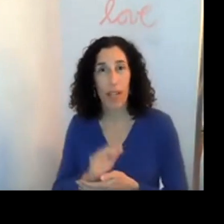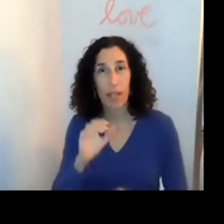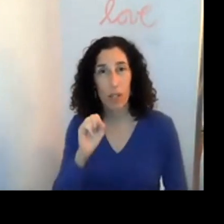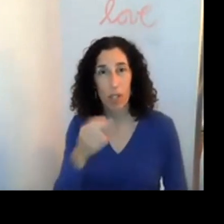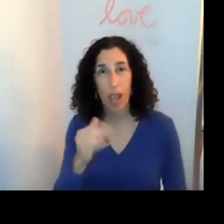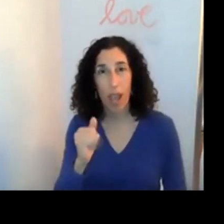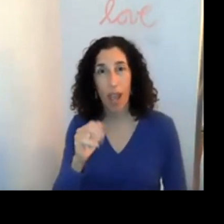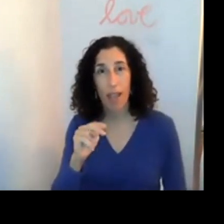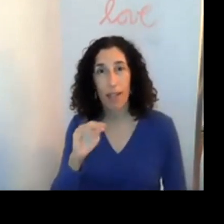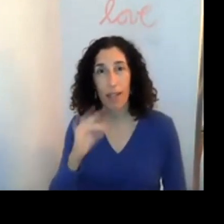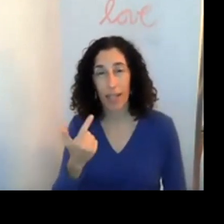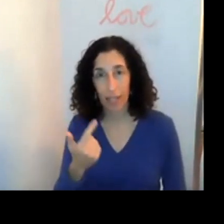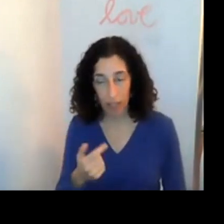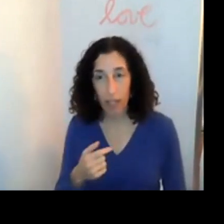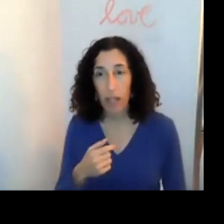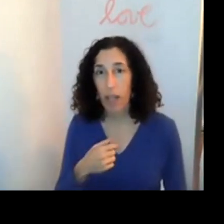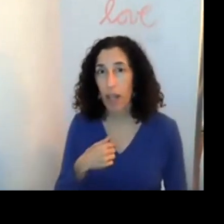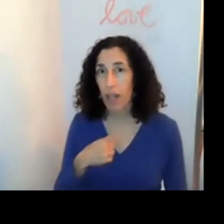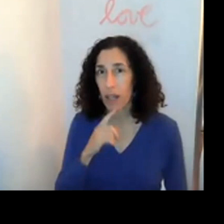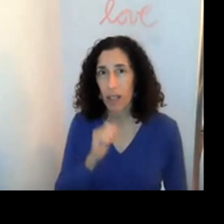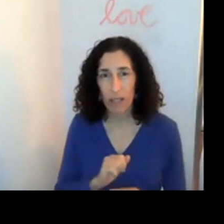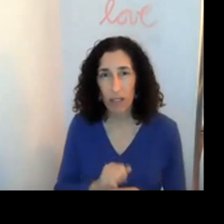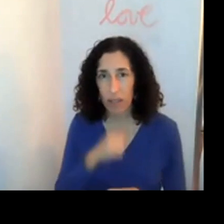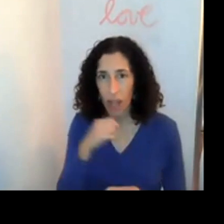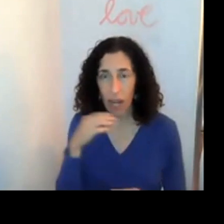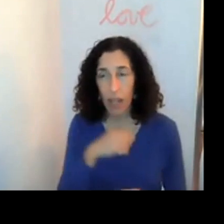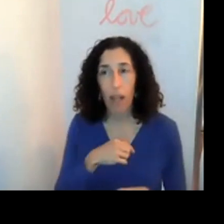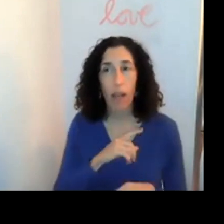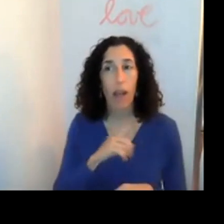captions and say hey, can someone put in an image, or someone will start a description